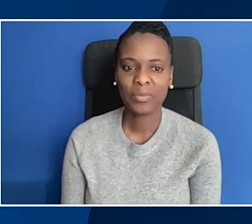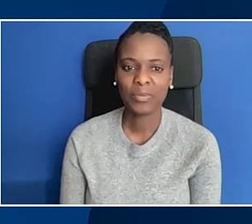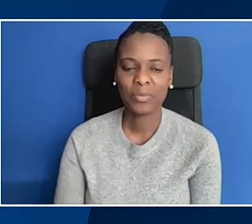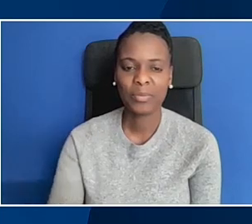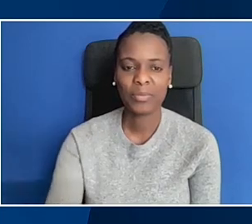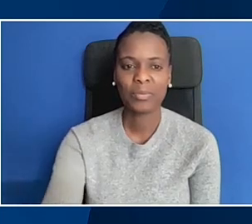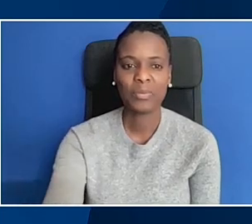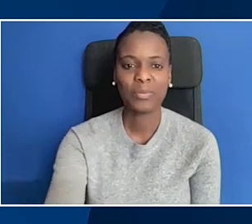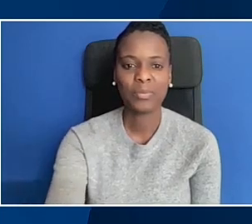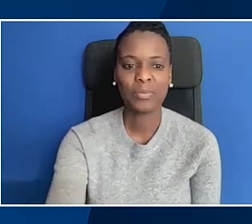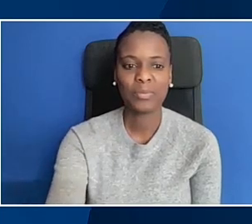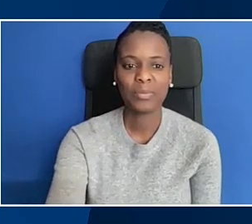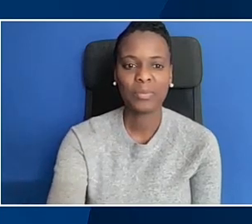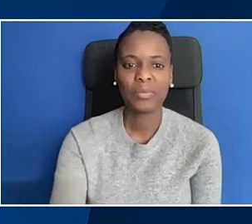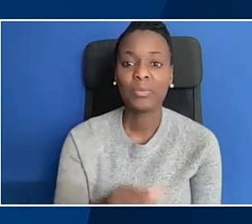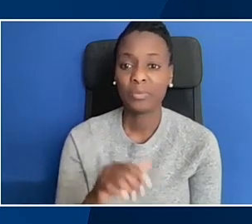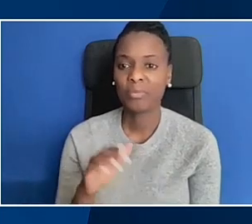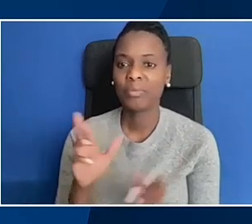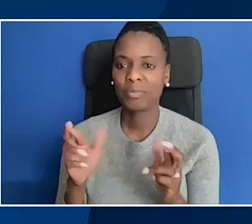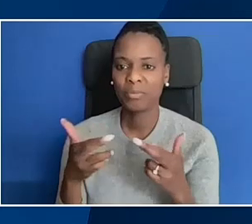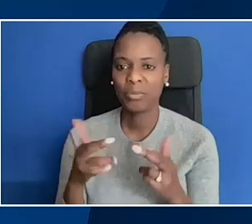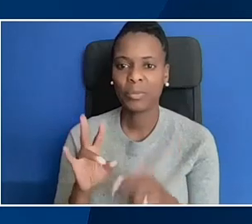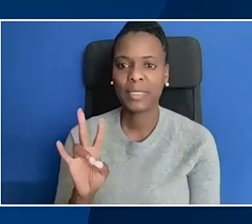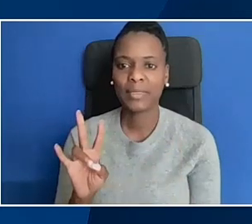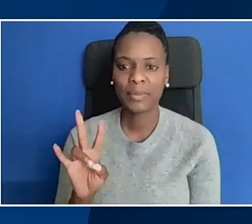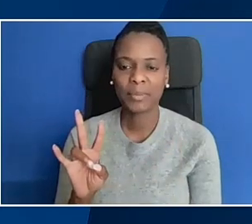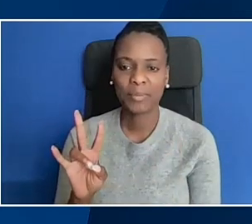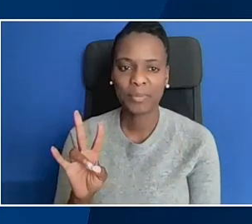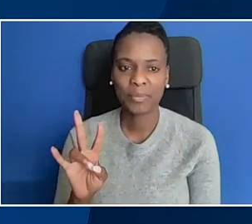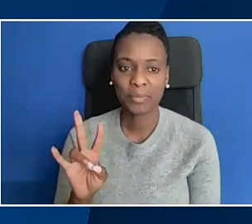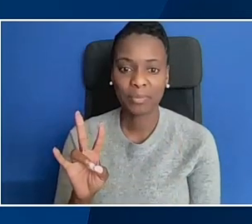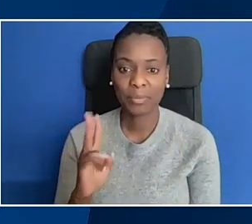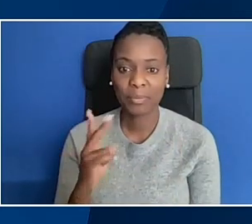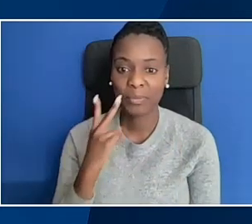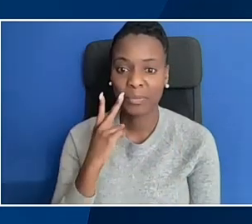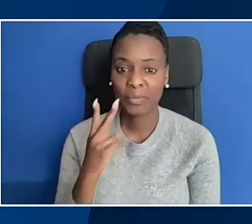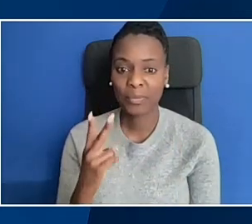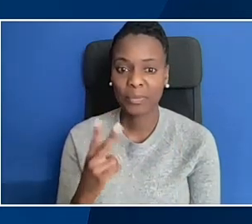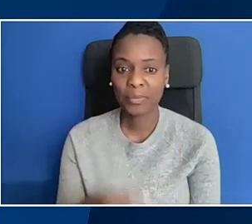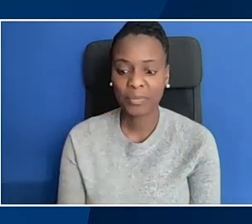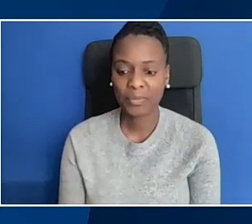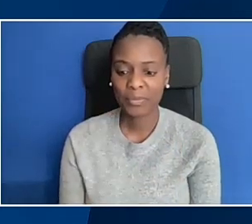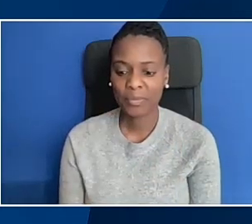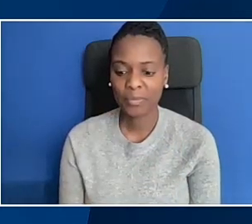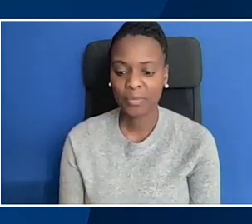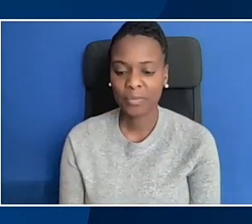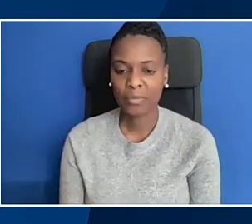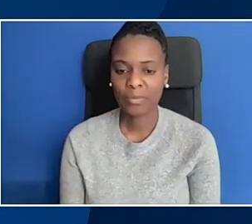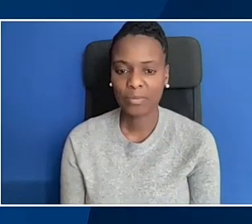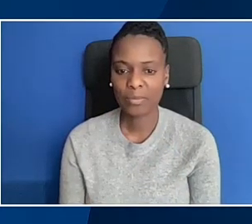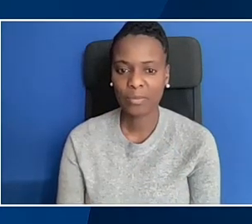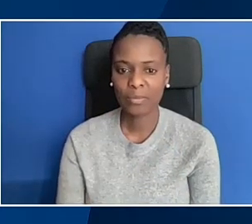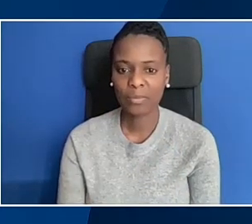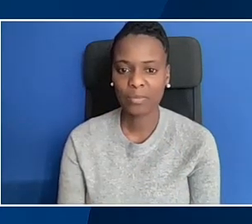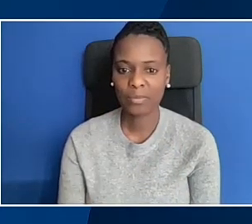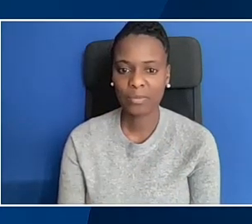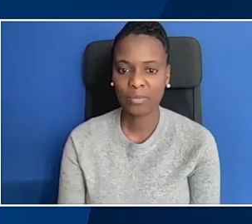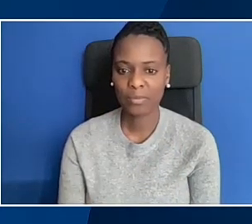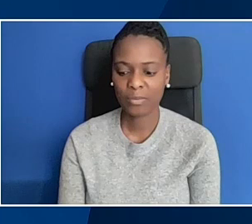Room seven. Room seven? Do you see that? I don't. Alright, hold on. Let me do it again.